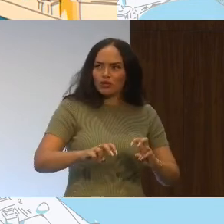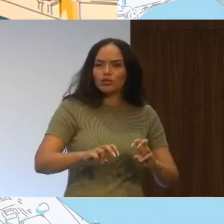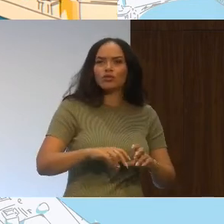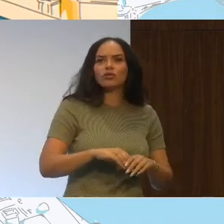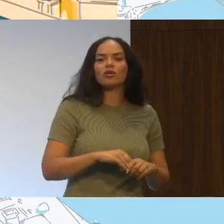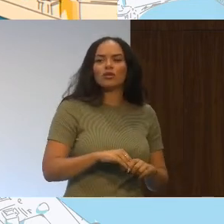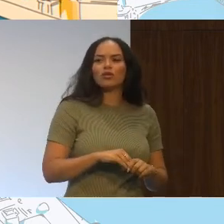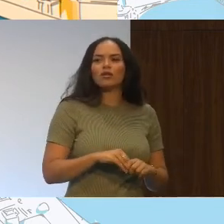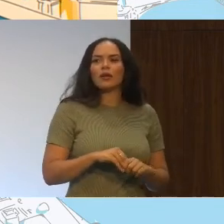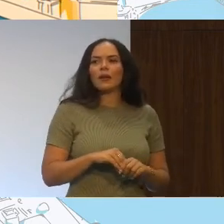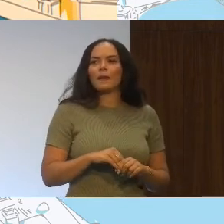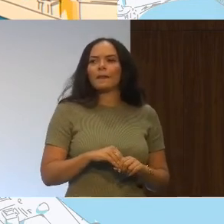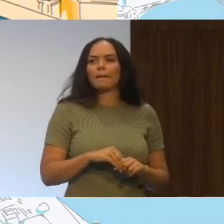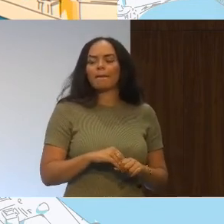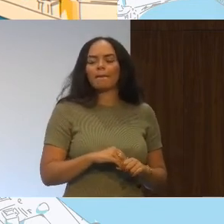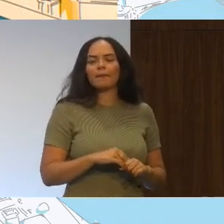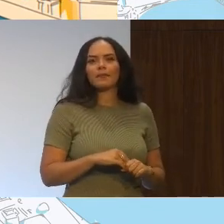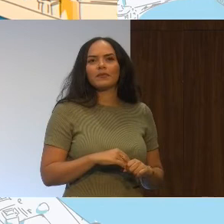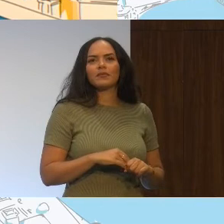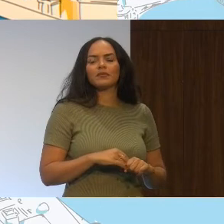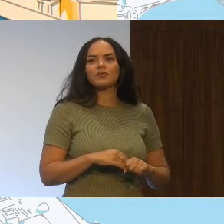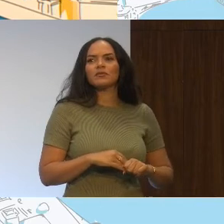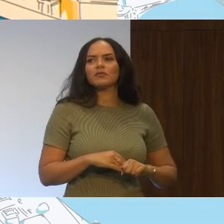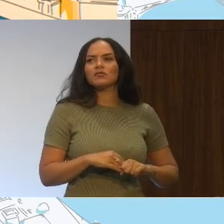you know, my, they, they see people who come along